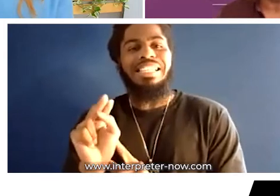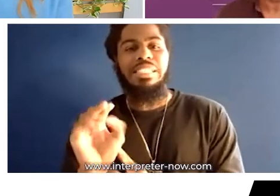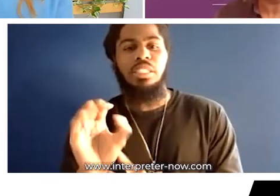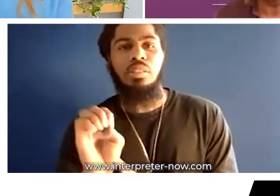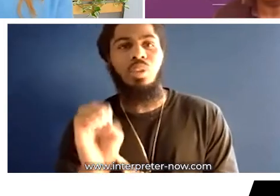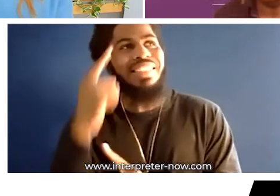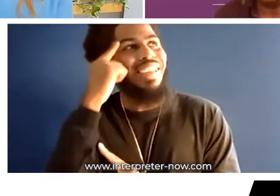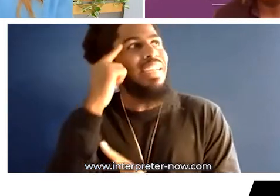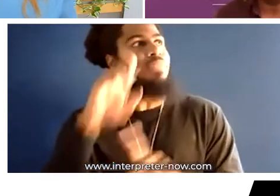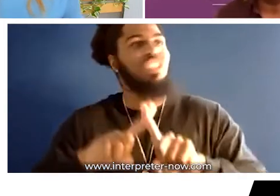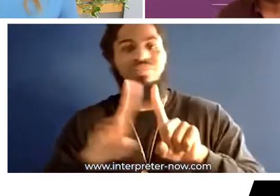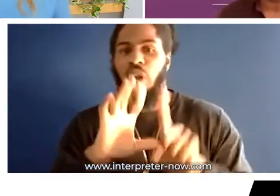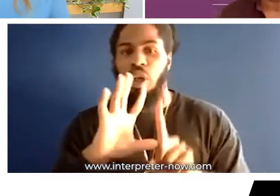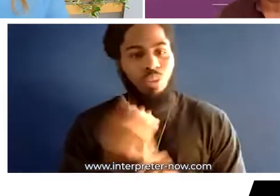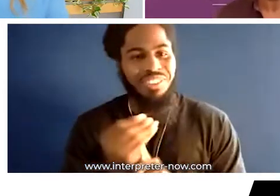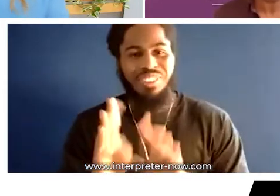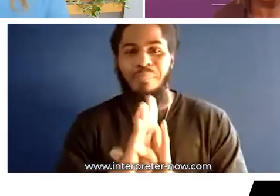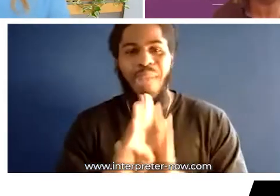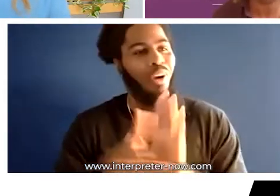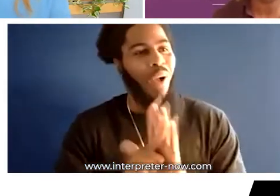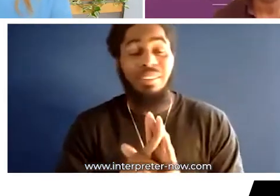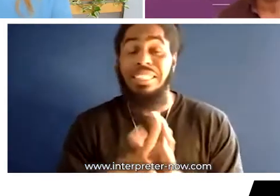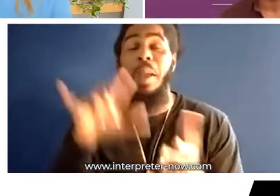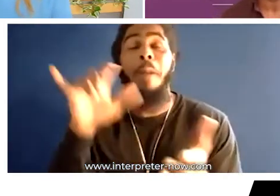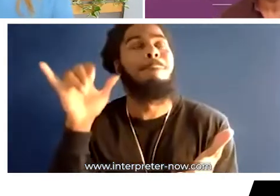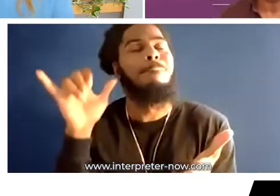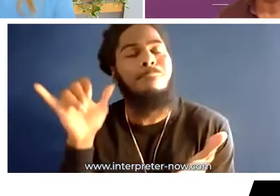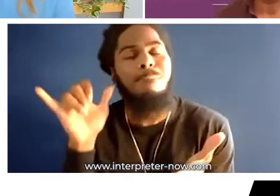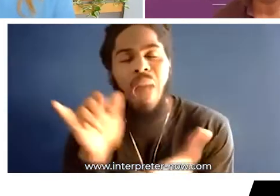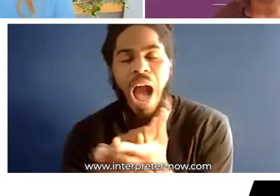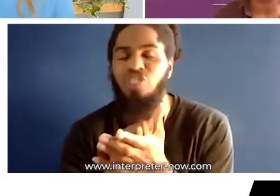It is impossible for someone to be fully competent around all of the cultures.